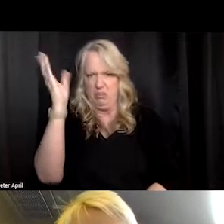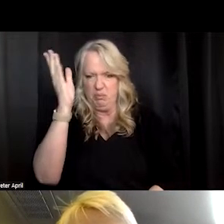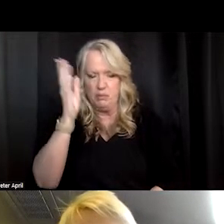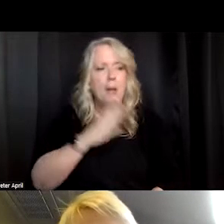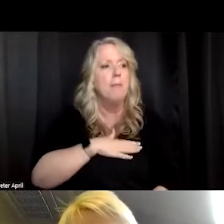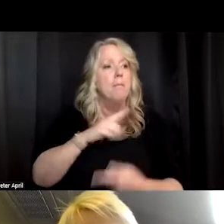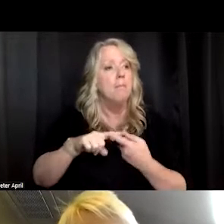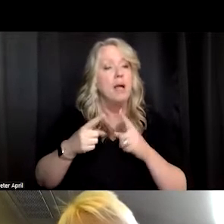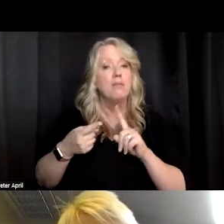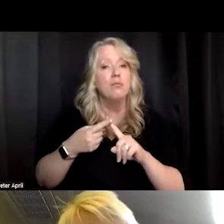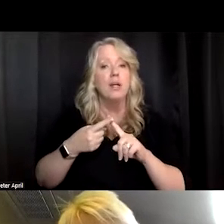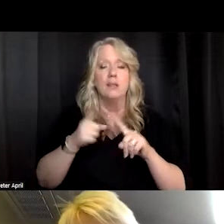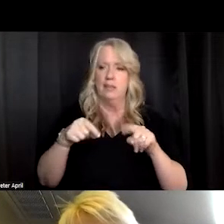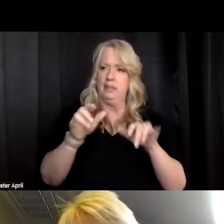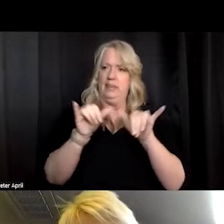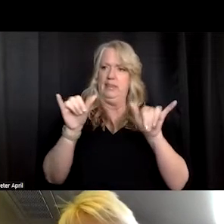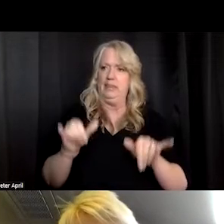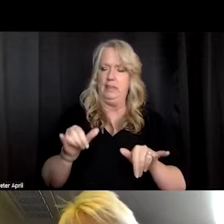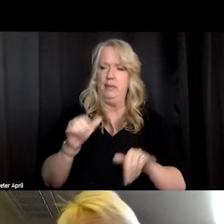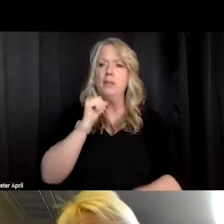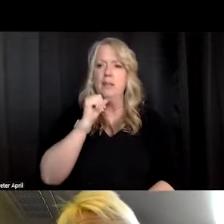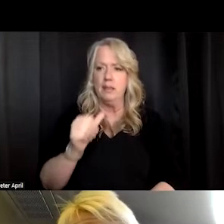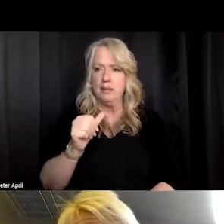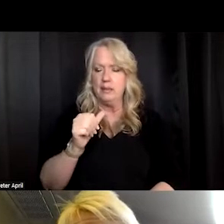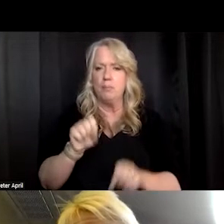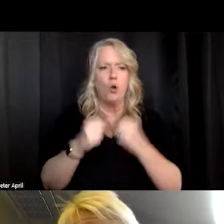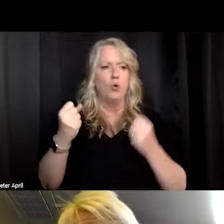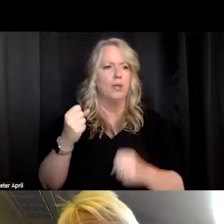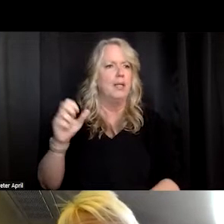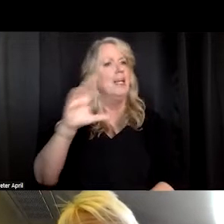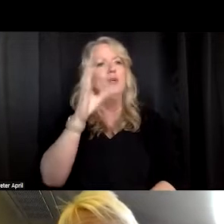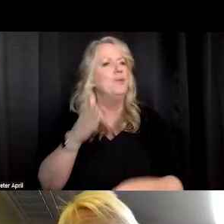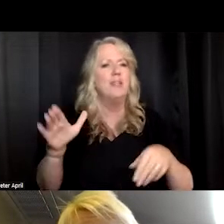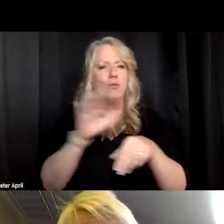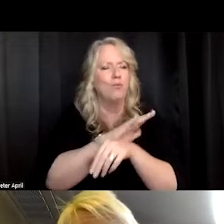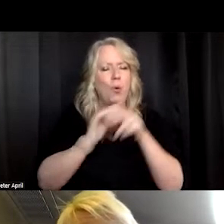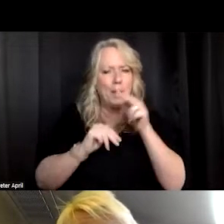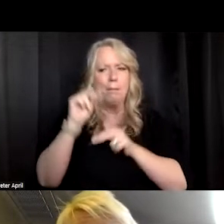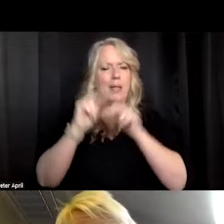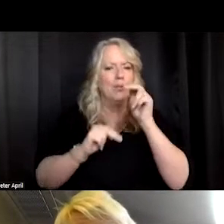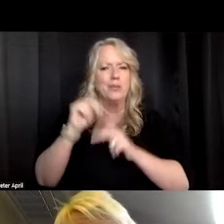DEWINE. THIS WAS PART OF HIS STATE-OF-THE-STATE SPEECH. AND HE SAID, MY FRIENDS, THE SYSTEM ISN'T BROKEN